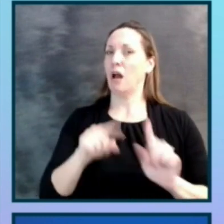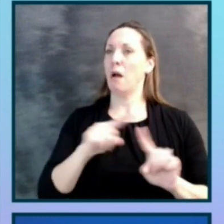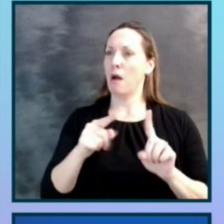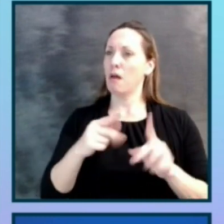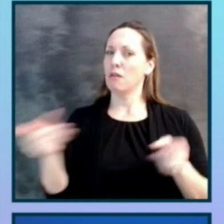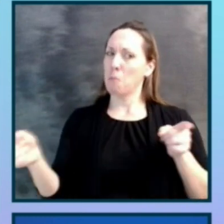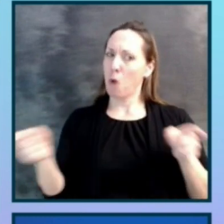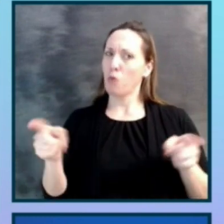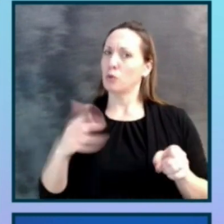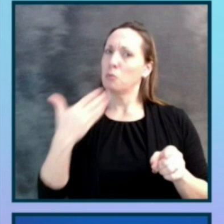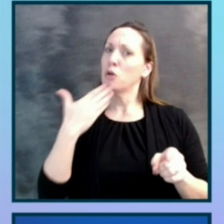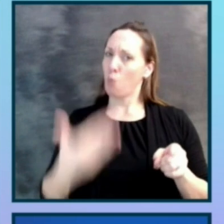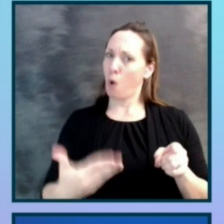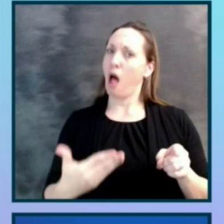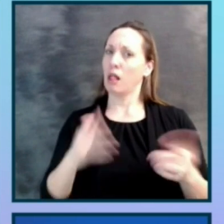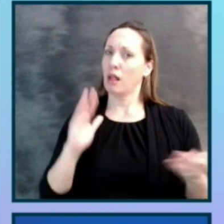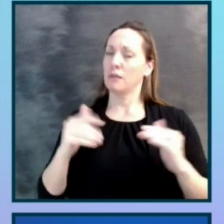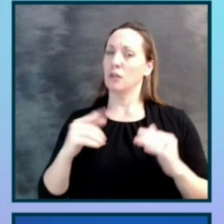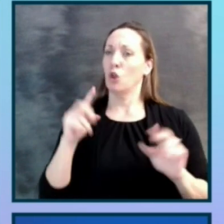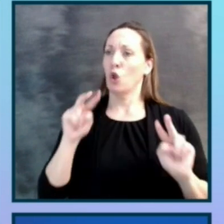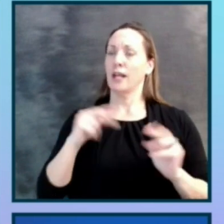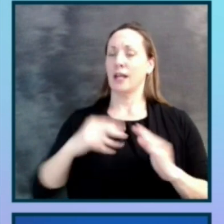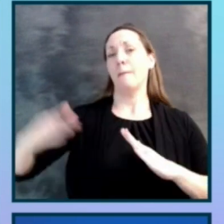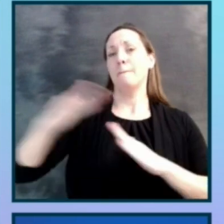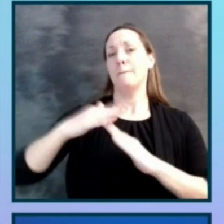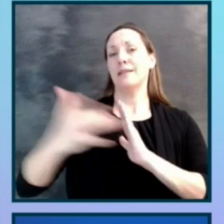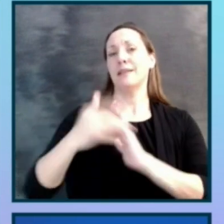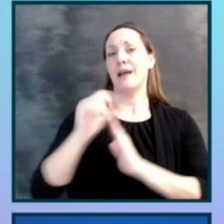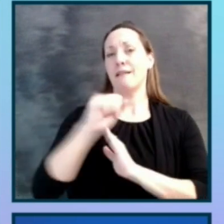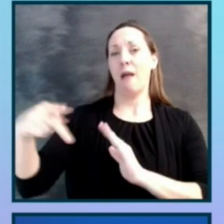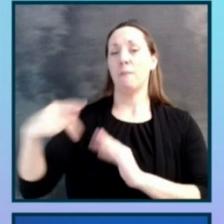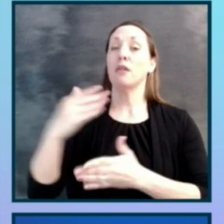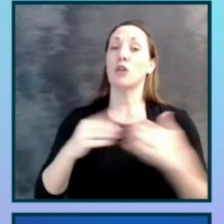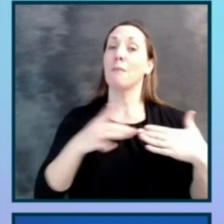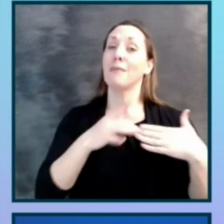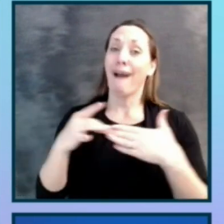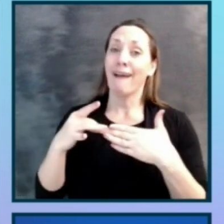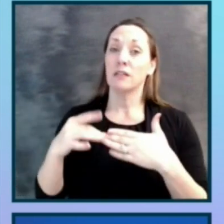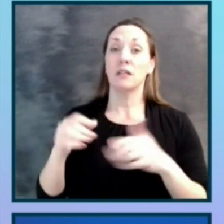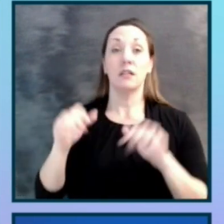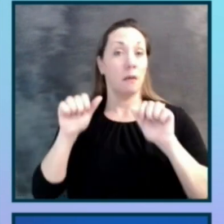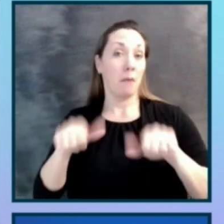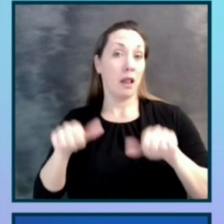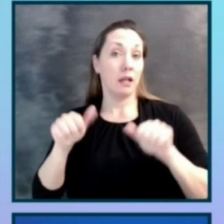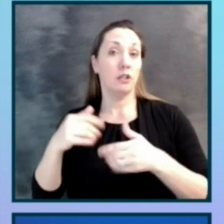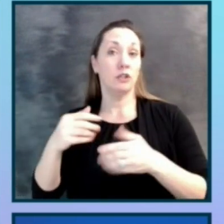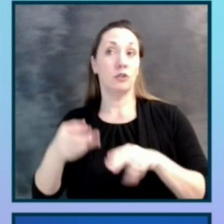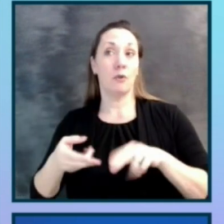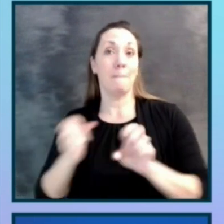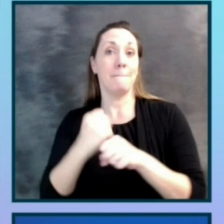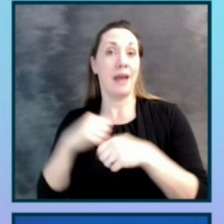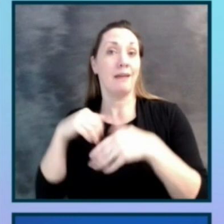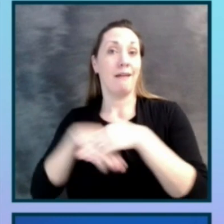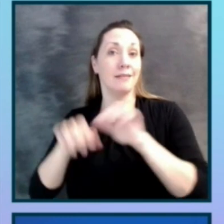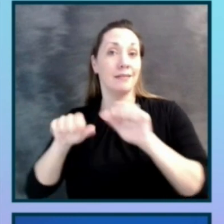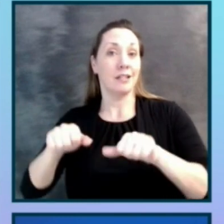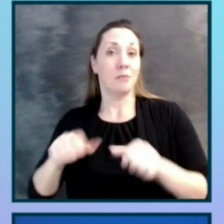and at least there is some guidance and ability to build accessible apps. But both on the web and mobile,